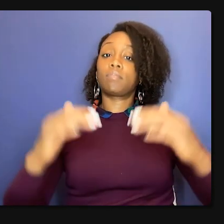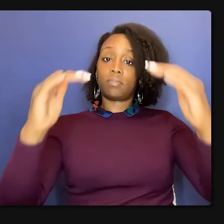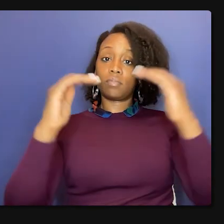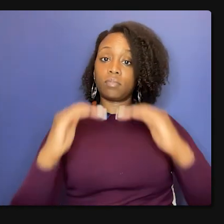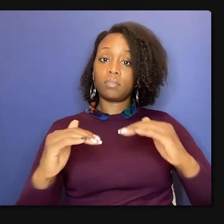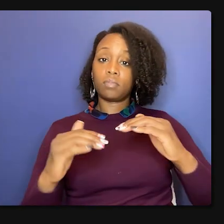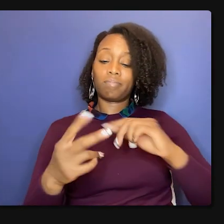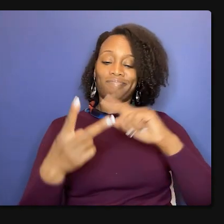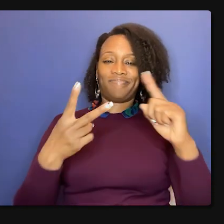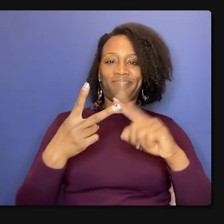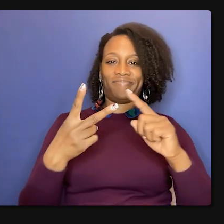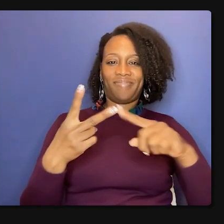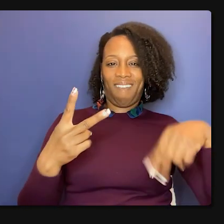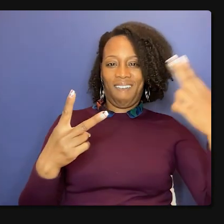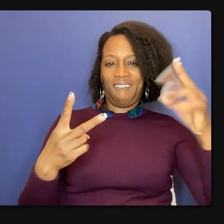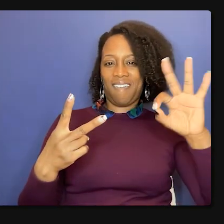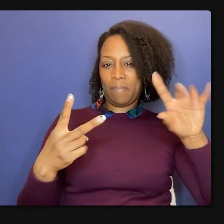Next is the high FPS view.